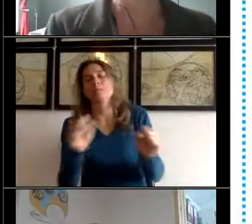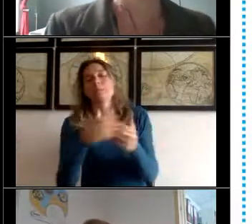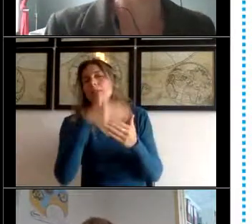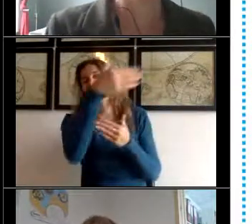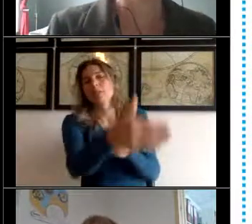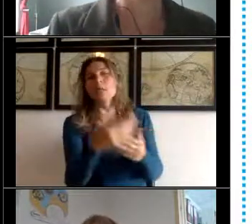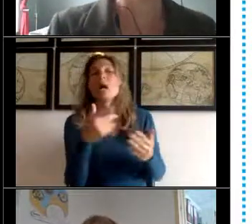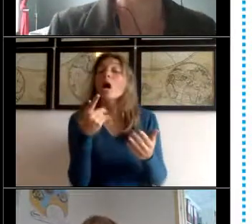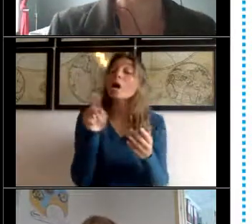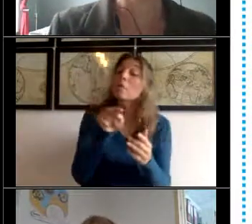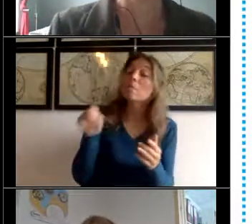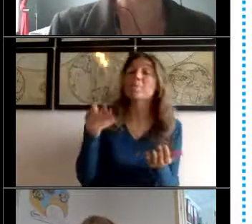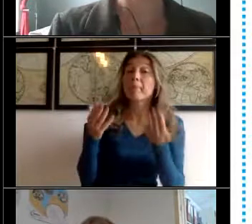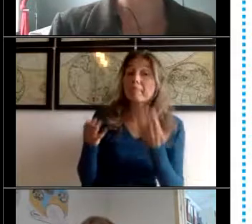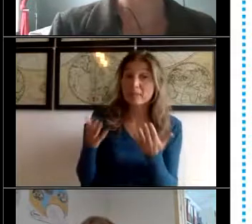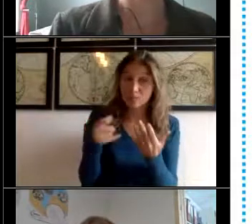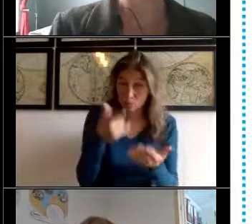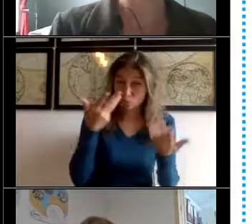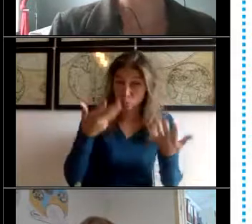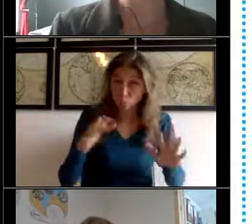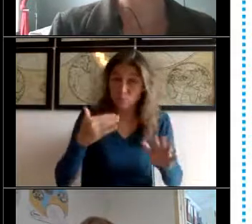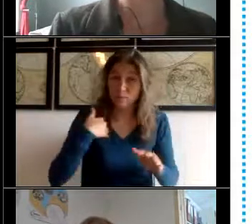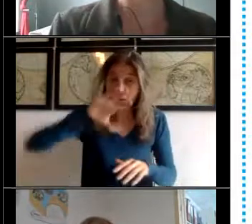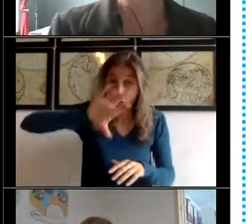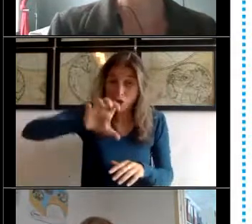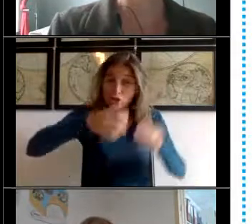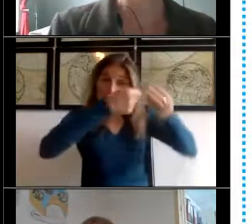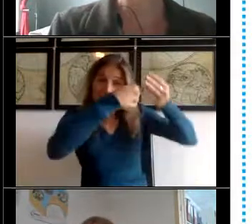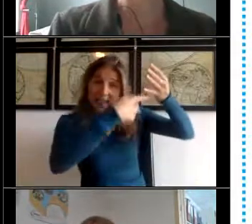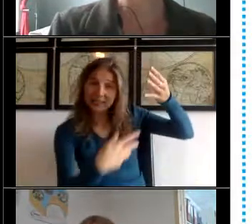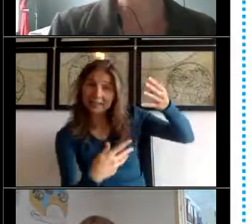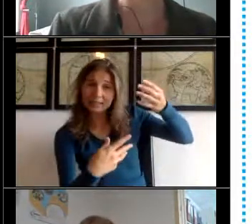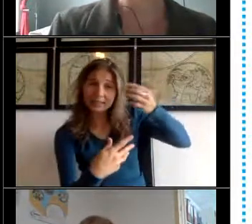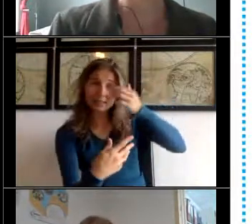At the moment we don't get any information of that kind.